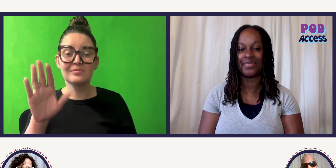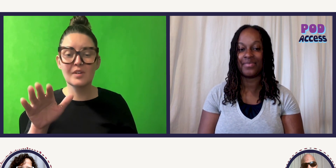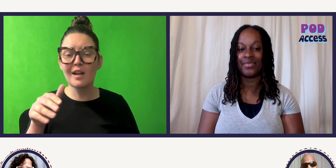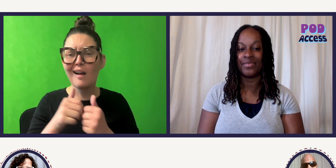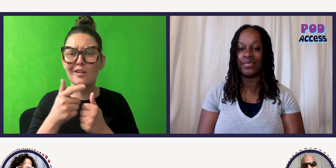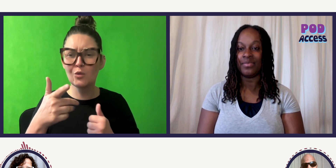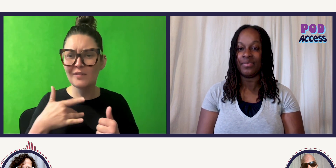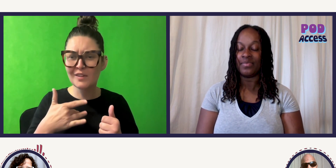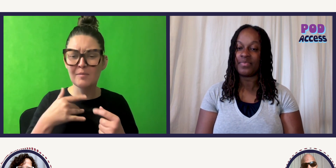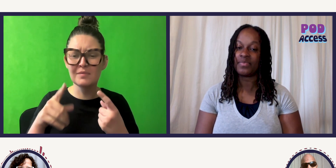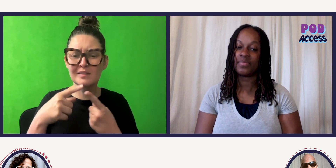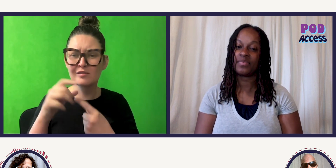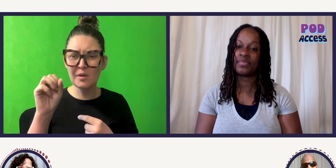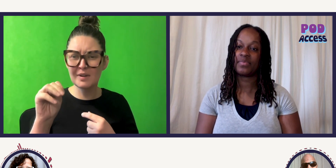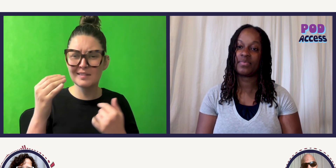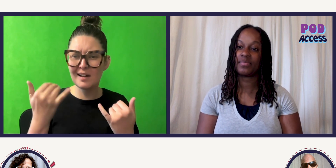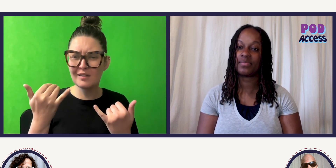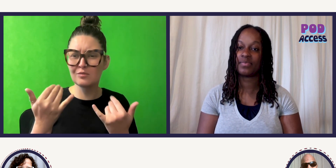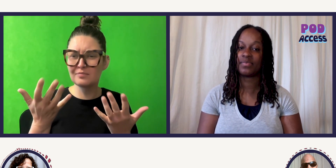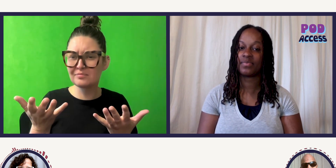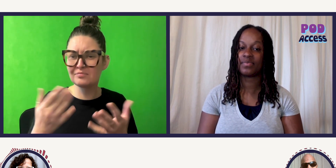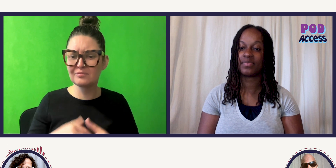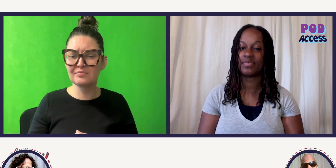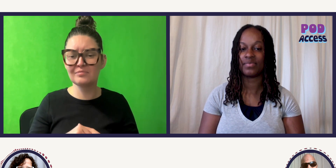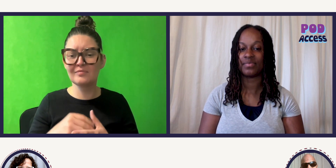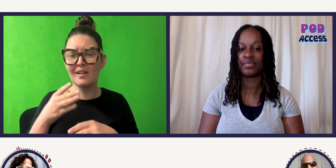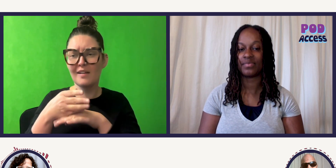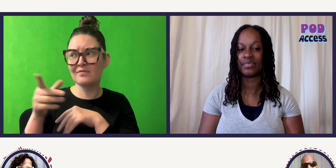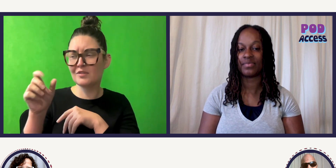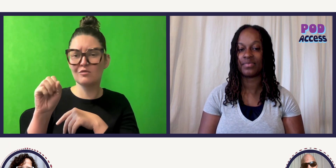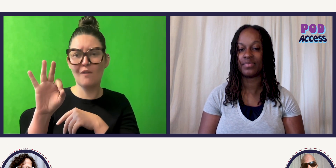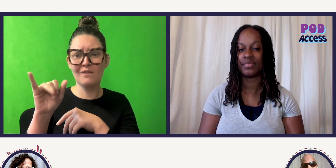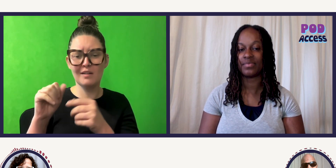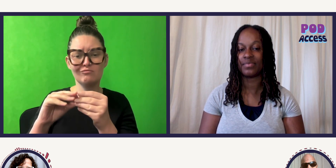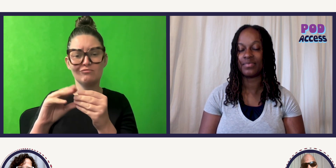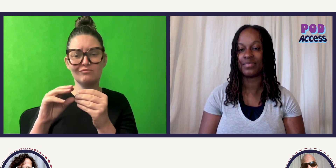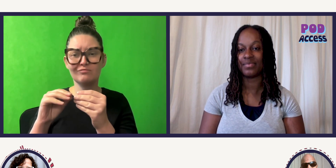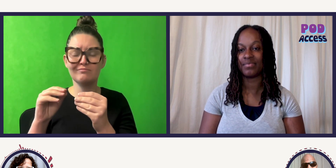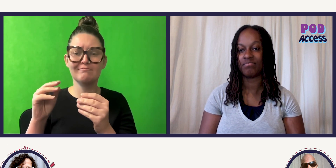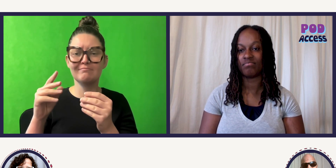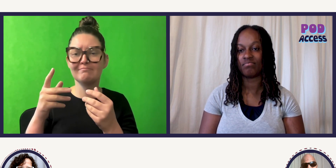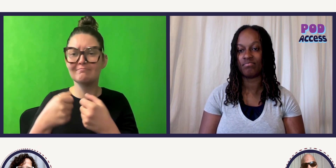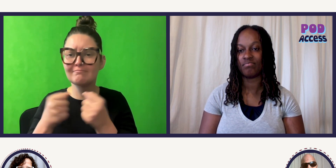So, how are you feeling about social media now, after Sofia helped shine a light on all that will make it more manageable?